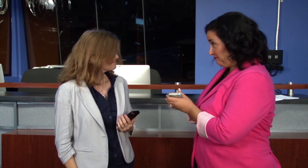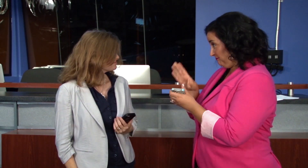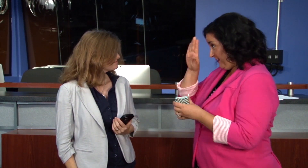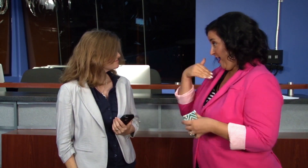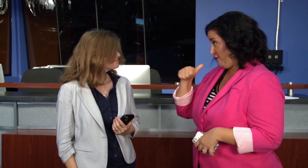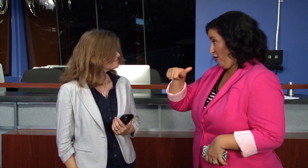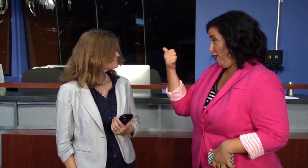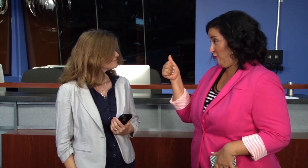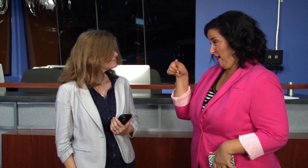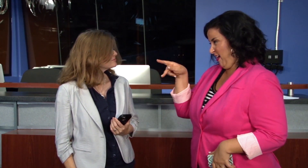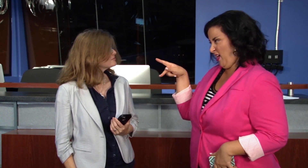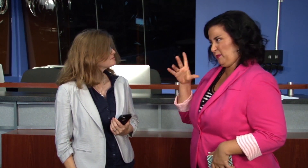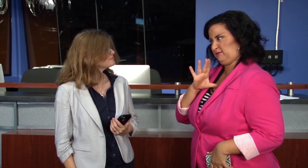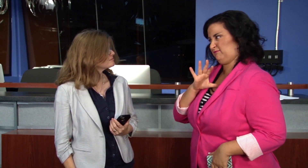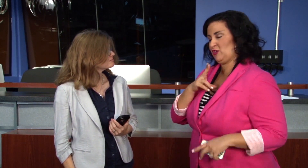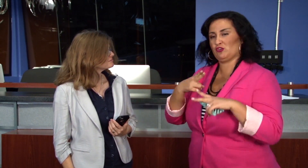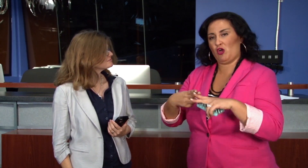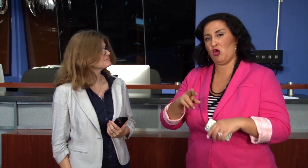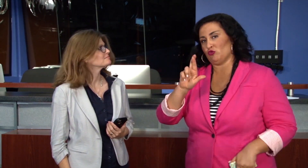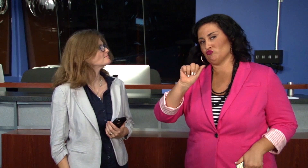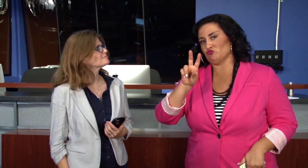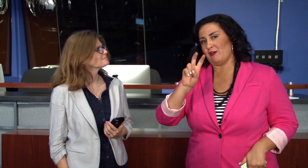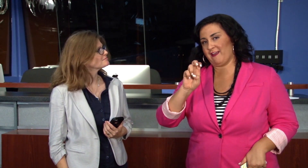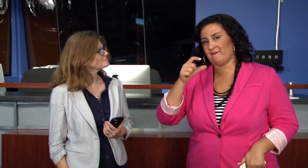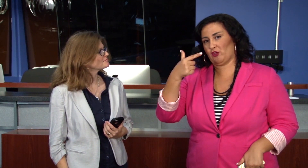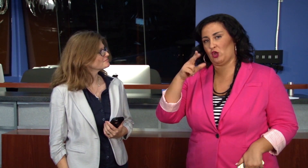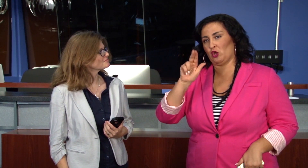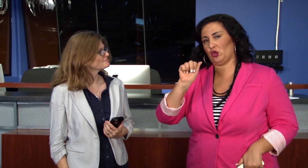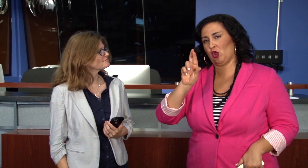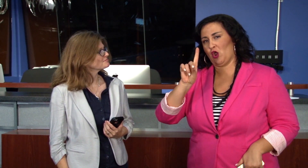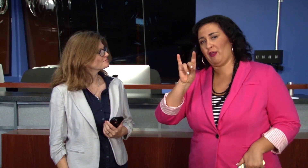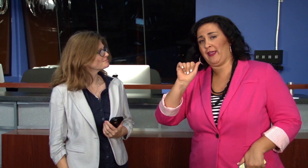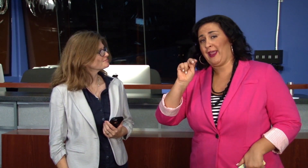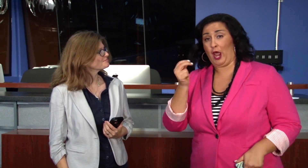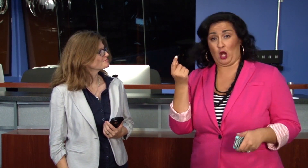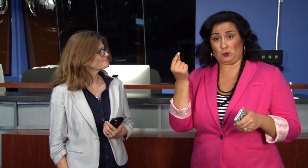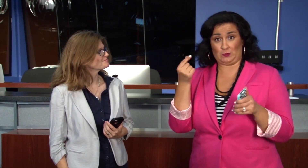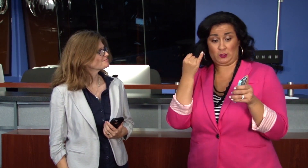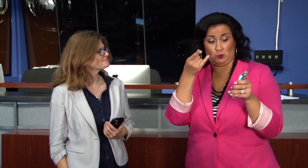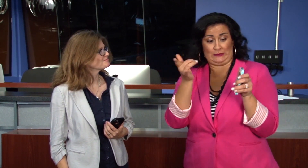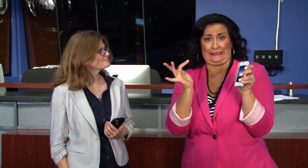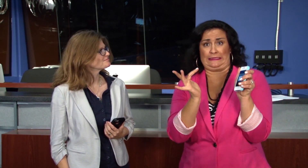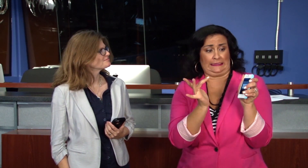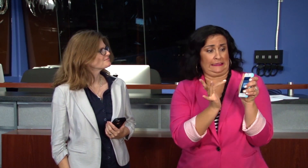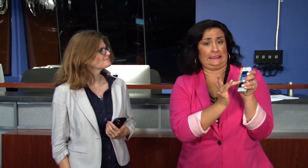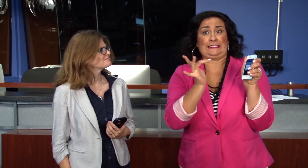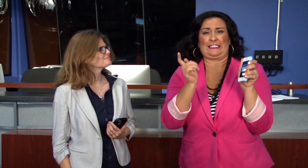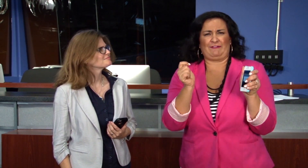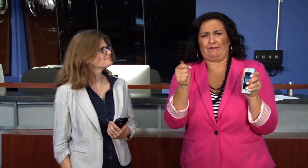Another great one to have is Rave Guardian, which has a panic button and will put you in contact